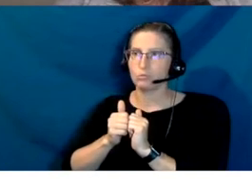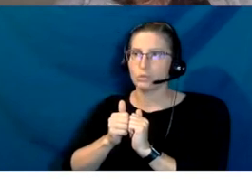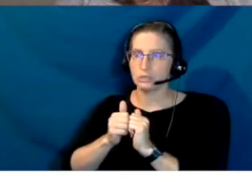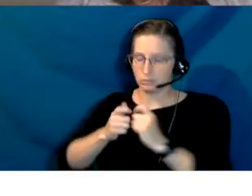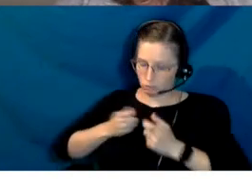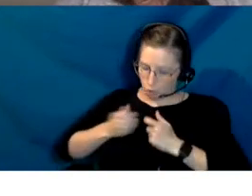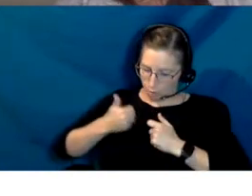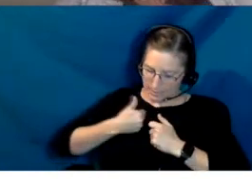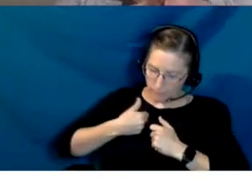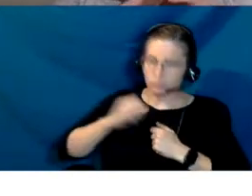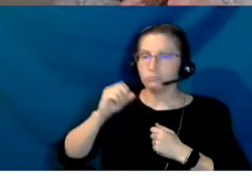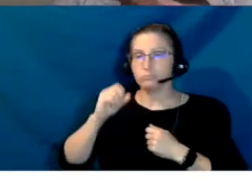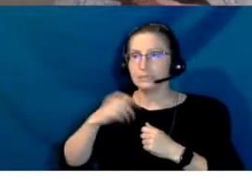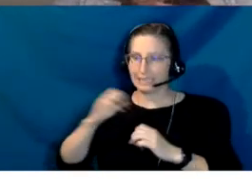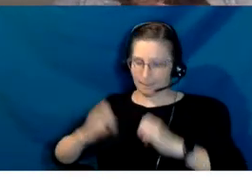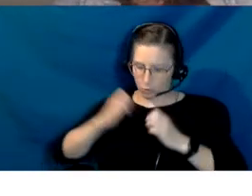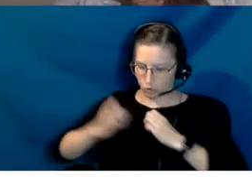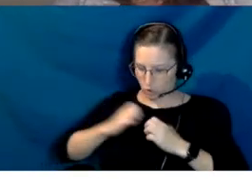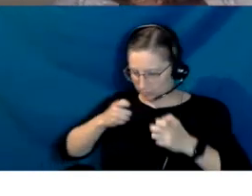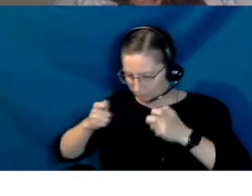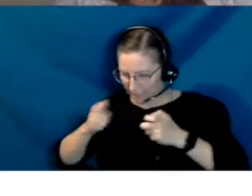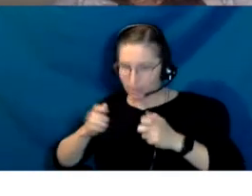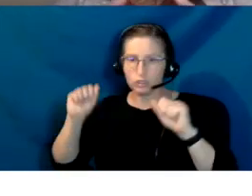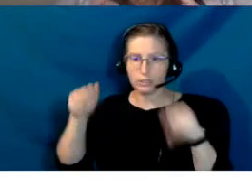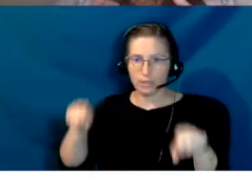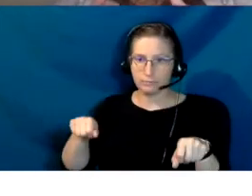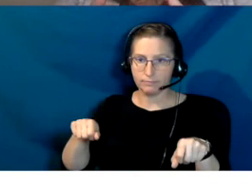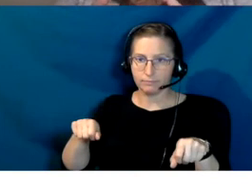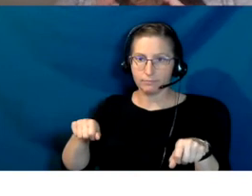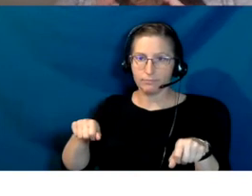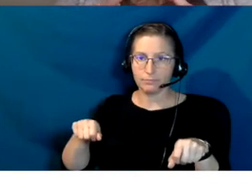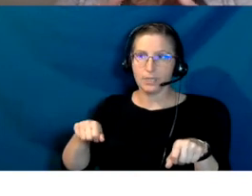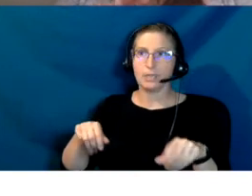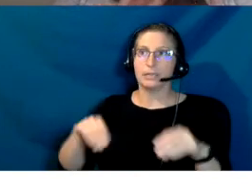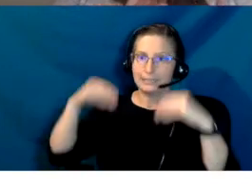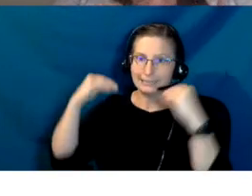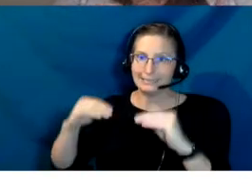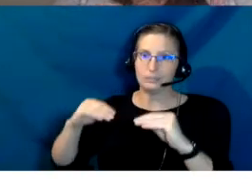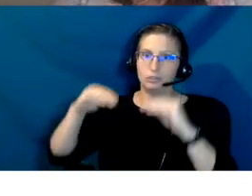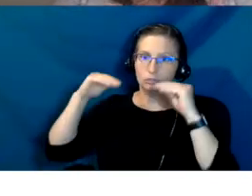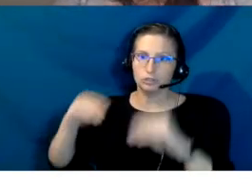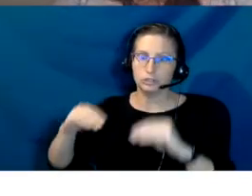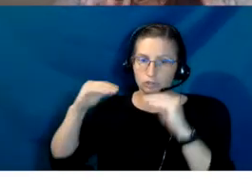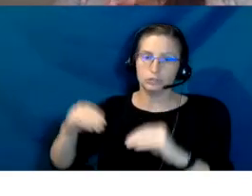that that's done, not just in the moment, but also when the child is calm and ready